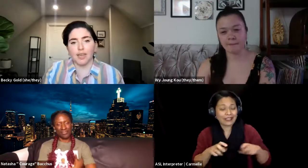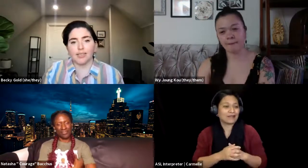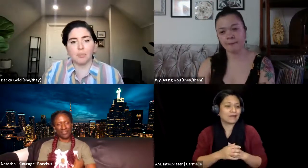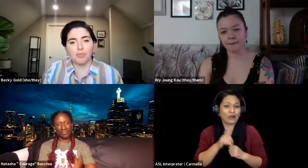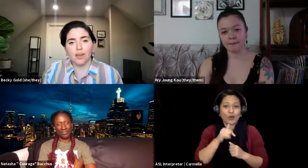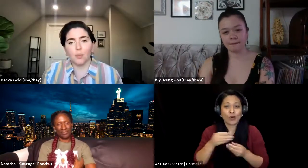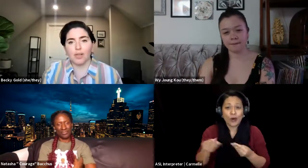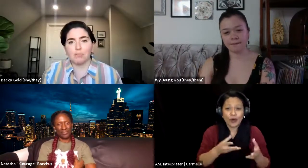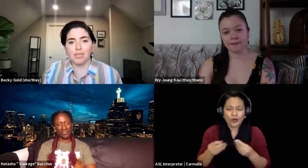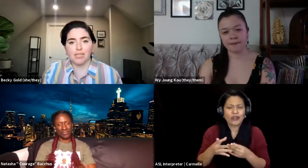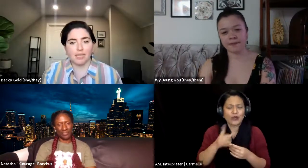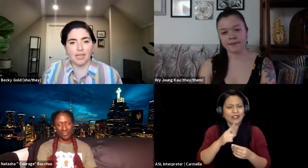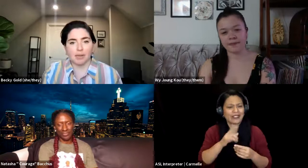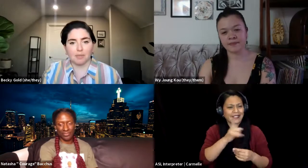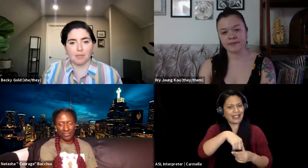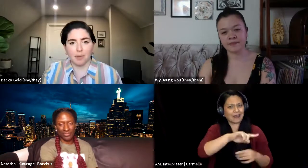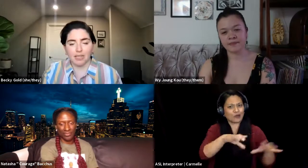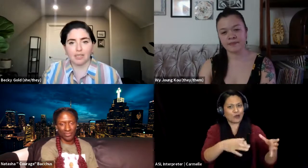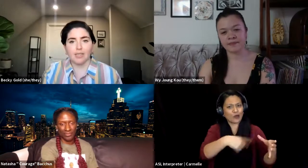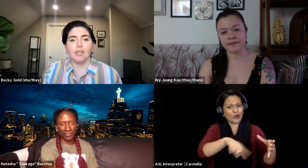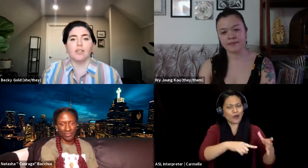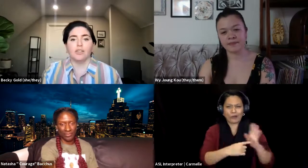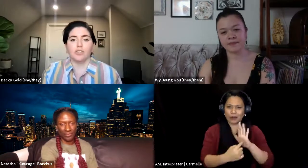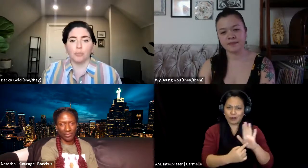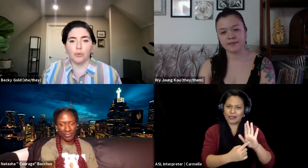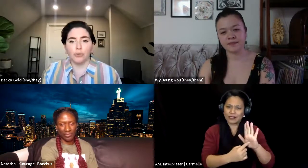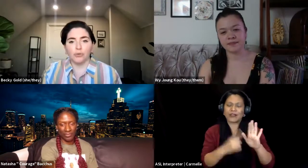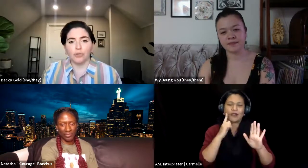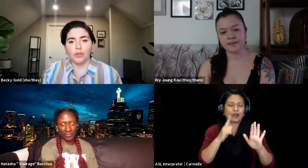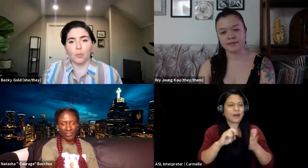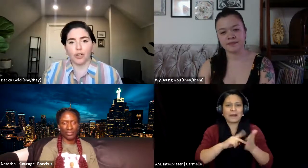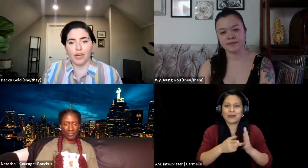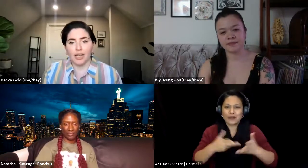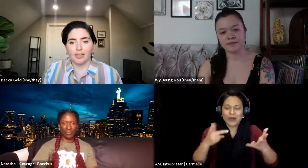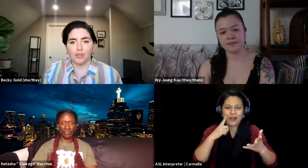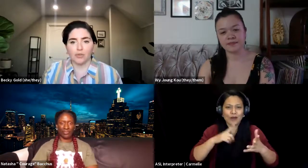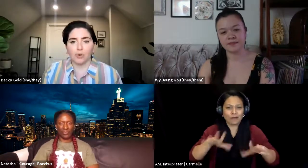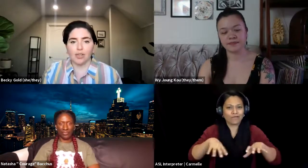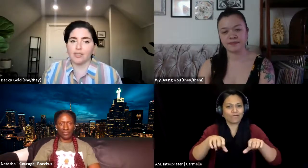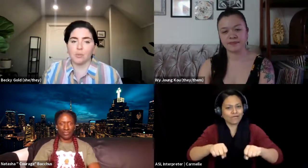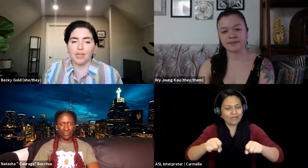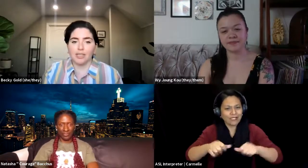exemplify what it means to take up space, to move, work and tell stories in ways that